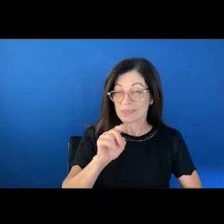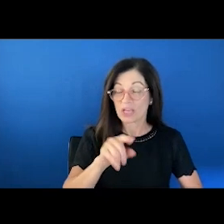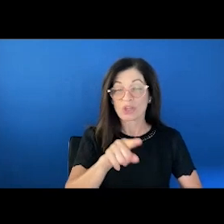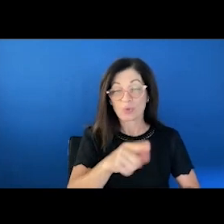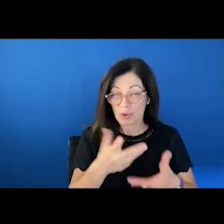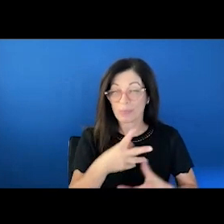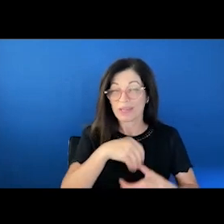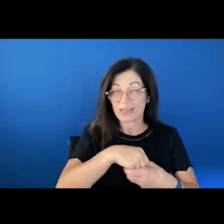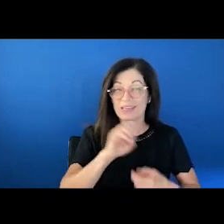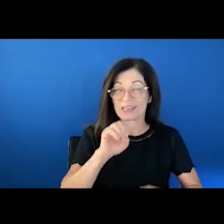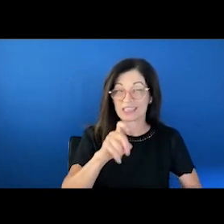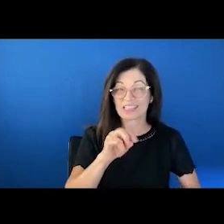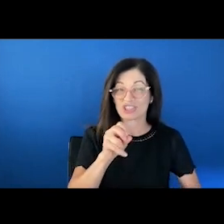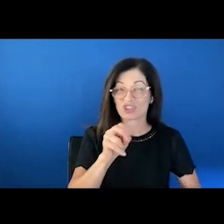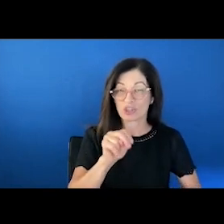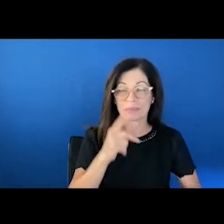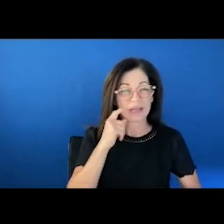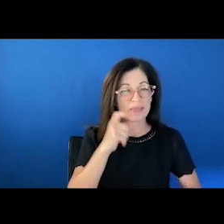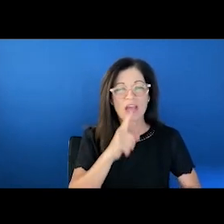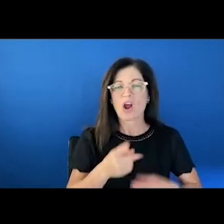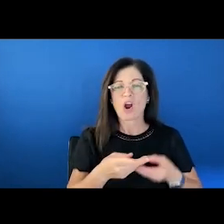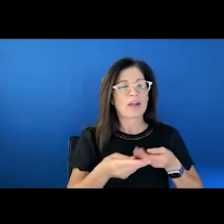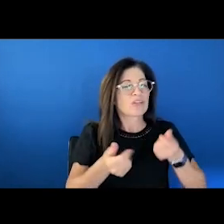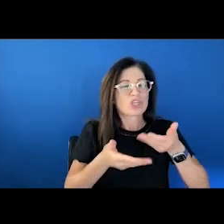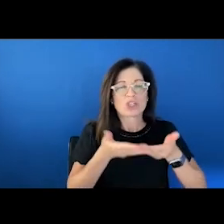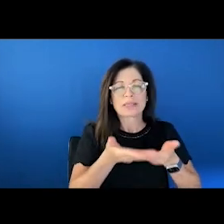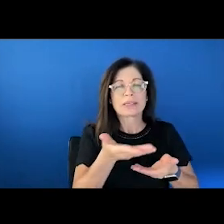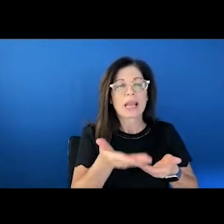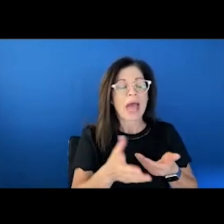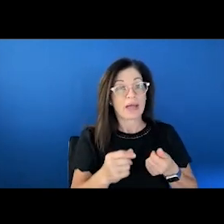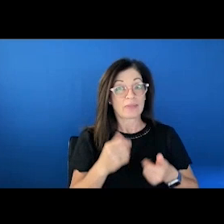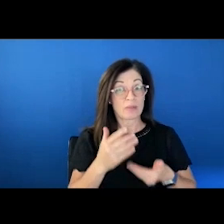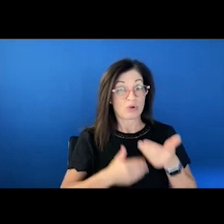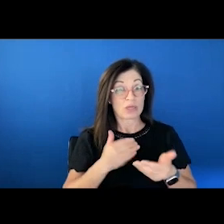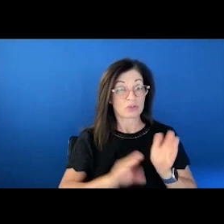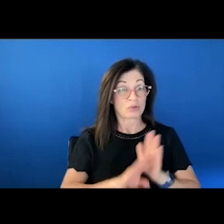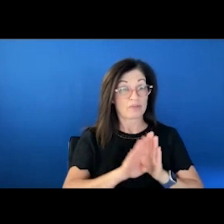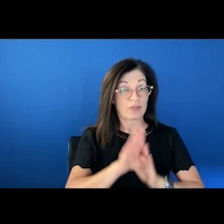you likely fall into this category. Extension websites are efficient in that the process to